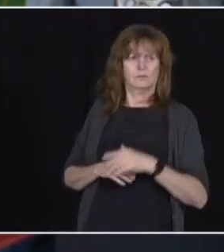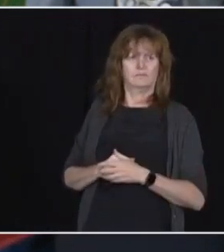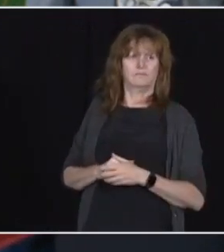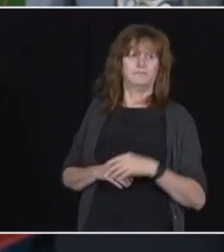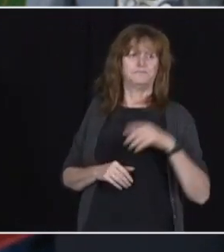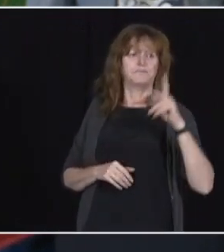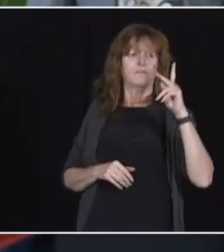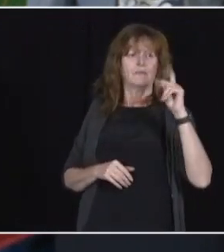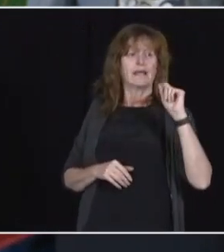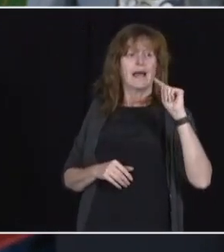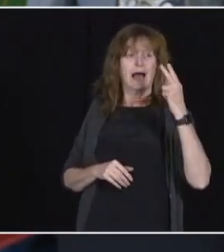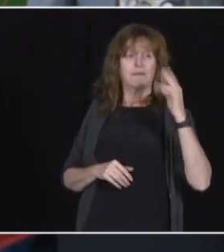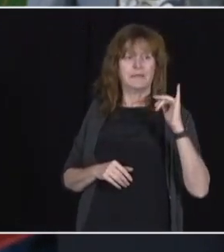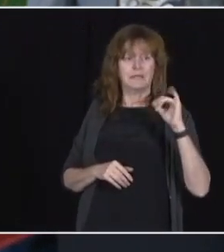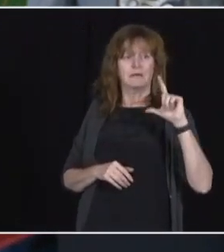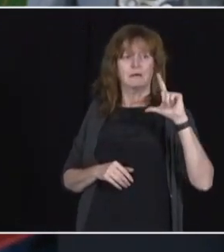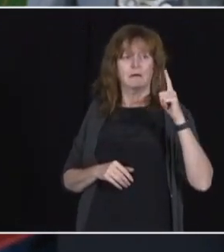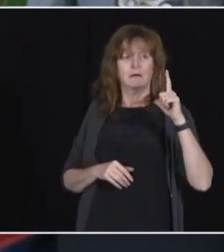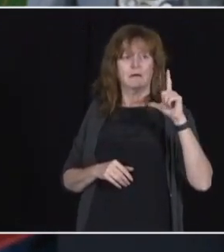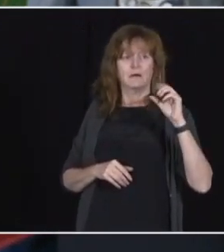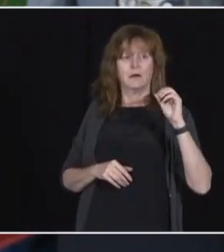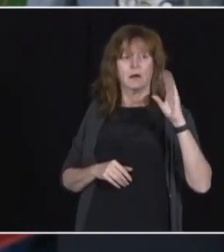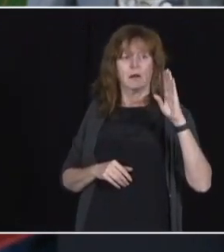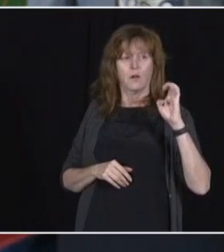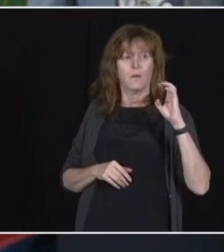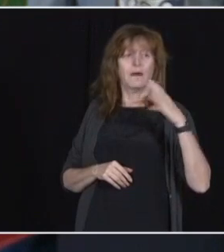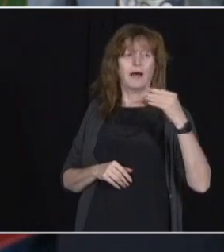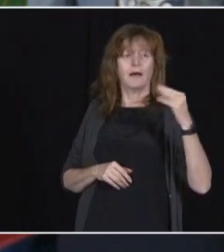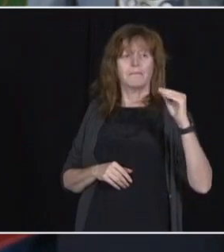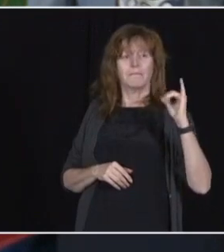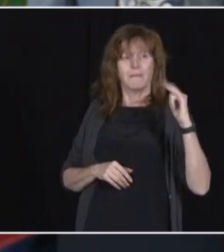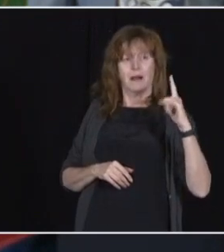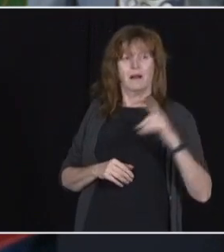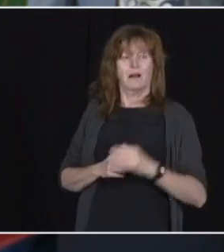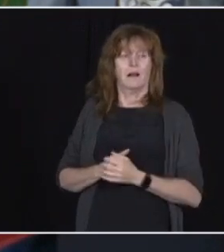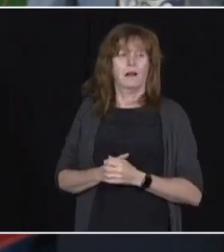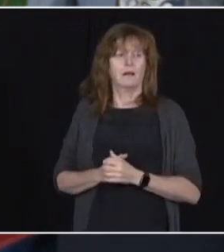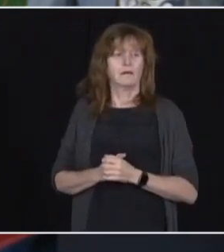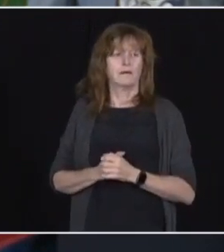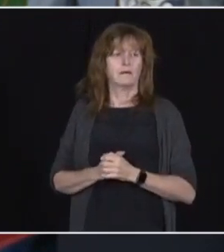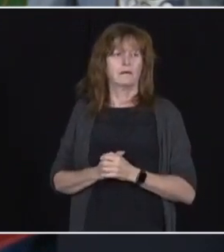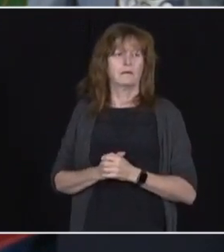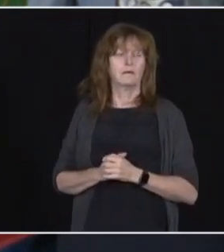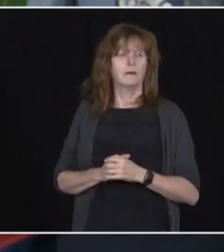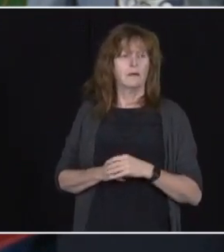Kathy with the Globe and Mail. Go ahead. Hi, Premier. I'm hoping you will respond to the question